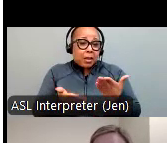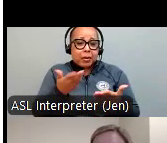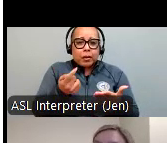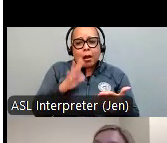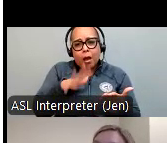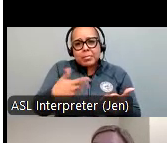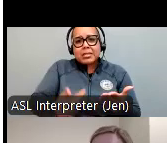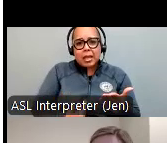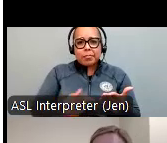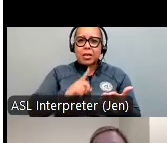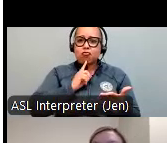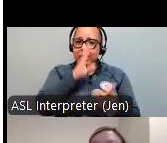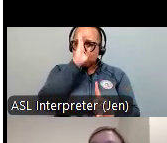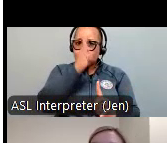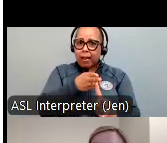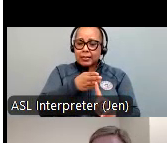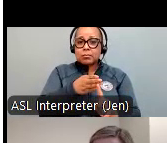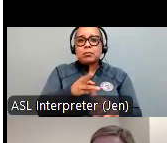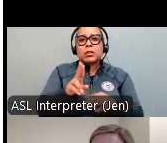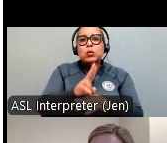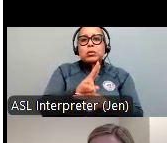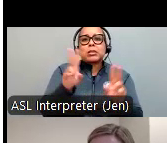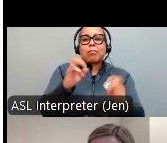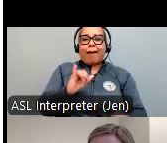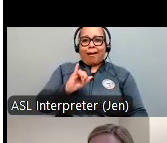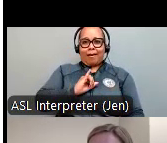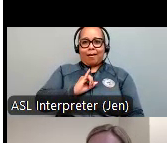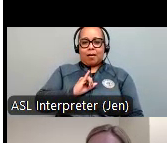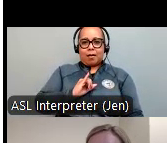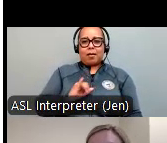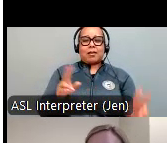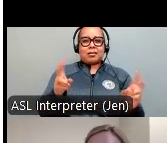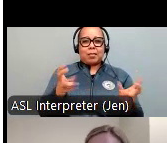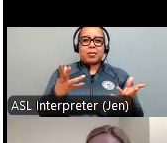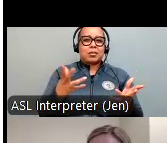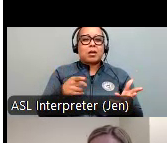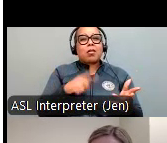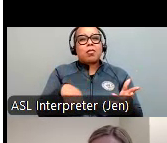just be really direct and using I-statements to address a concern. Those are statements that start